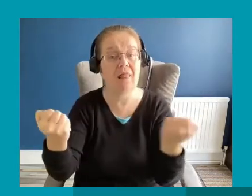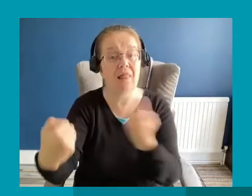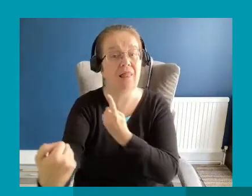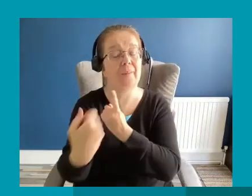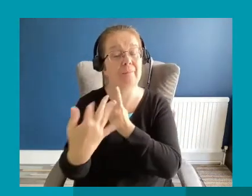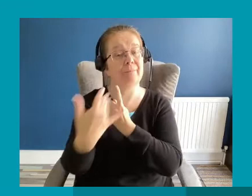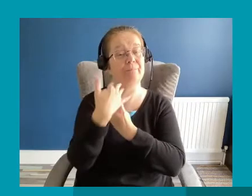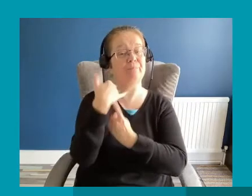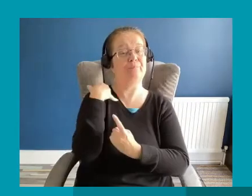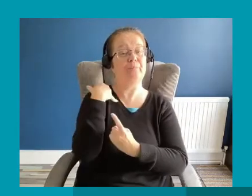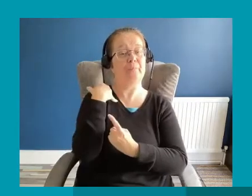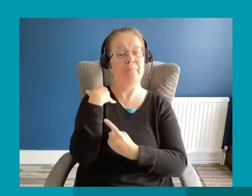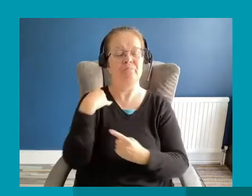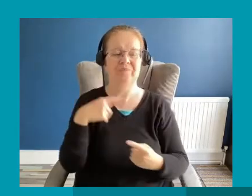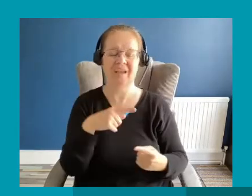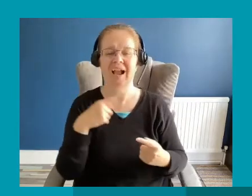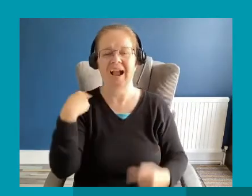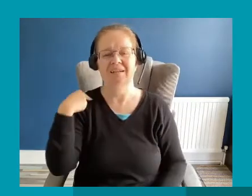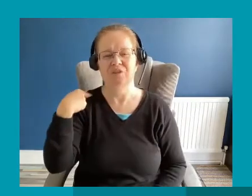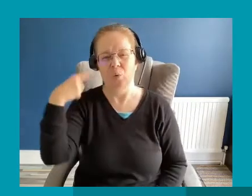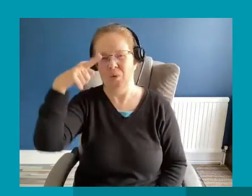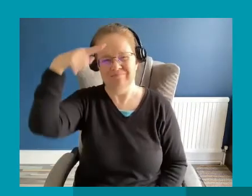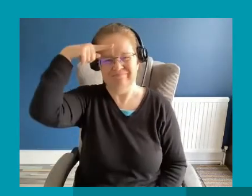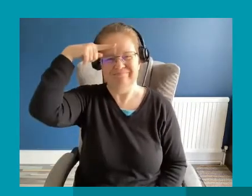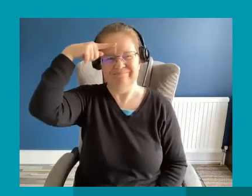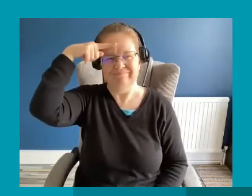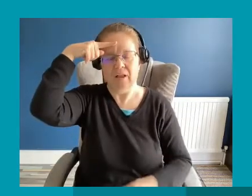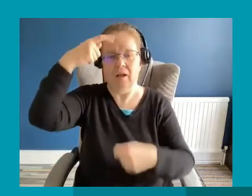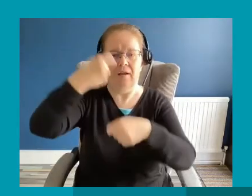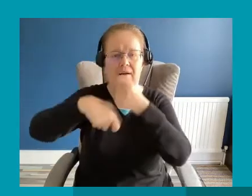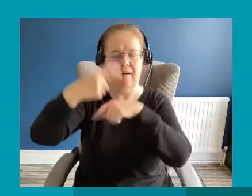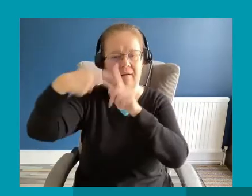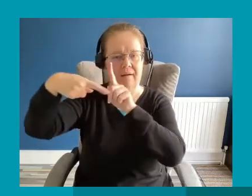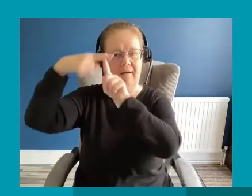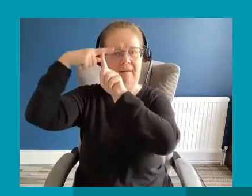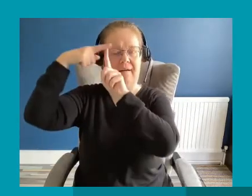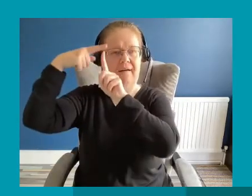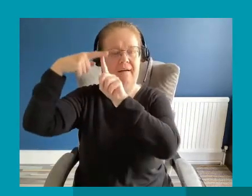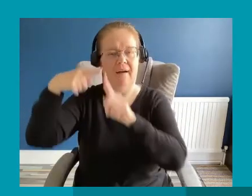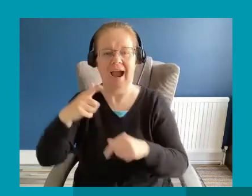So you can turn an adverse situation into a character building one. I'm not too sure.